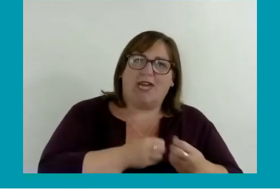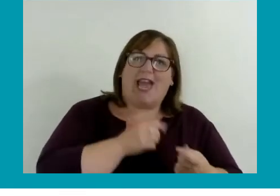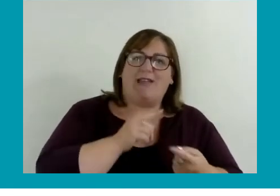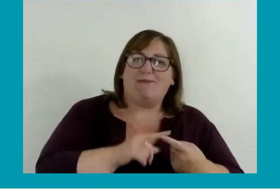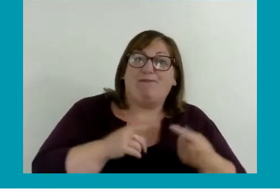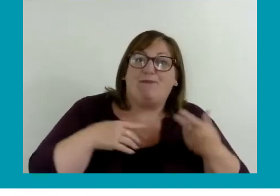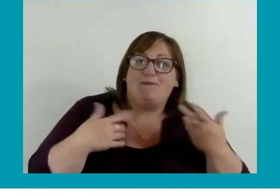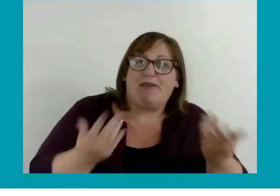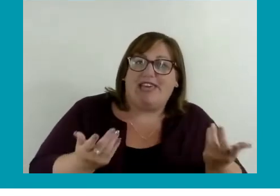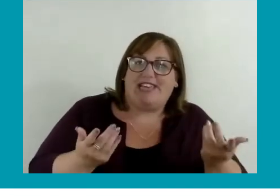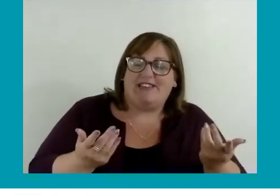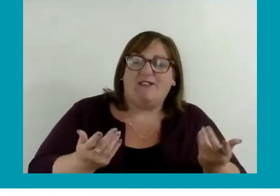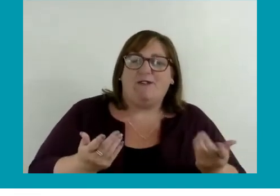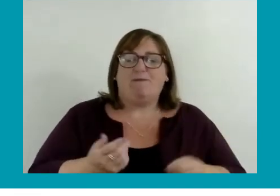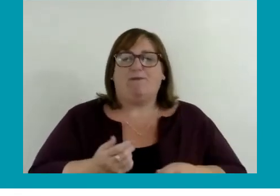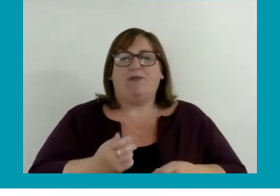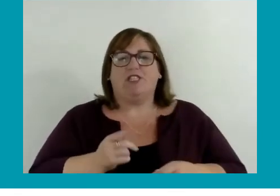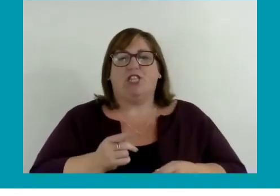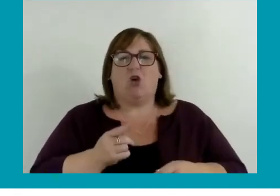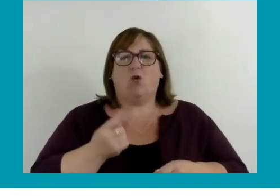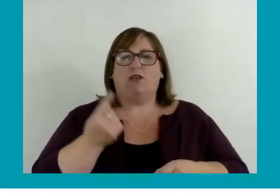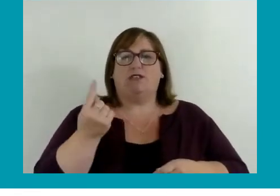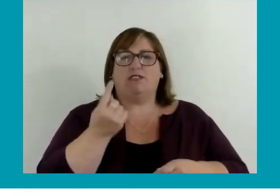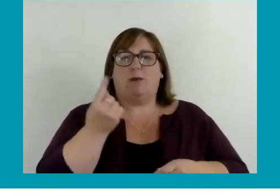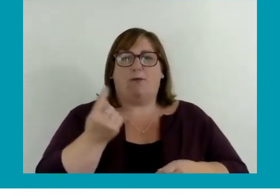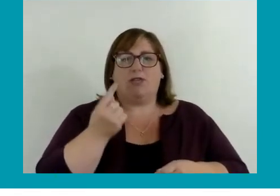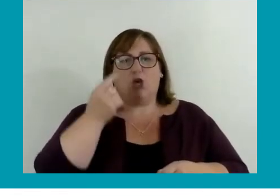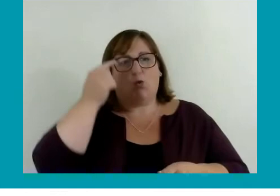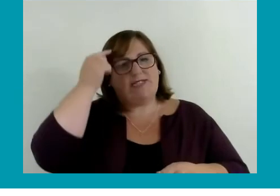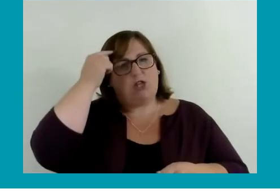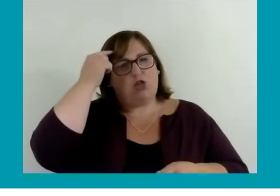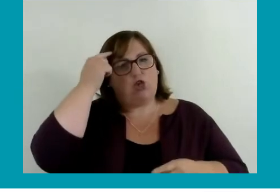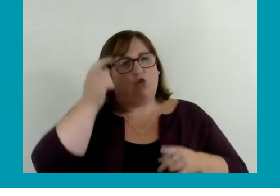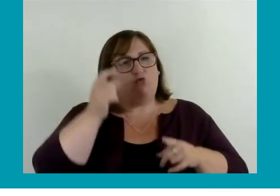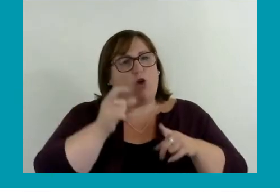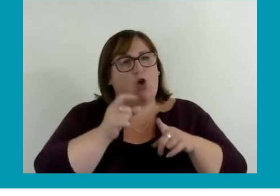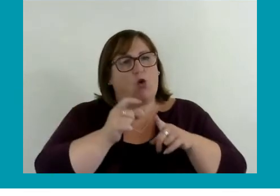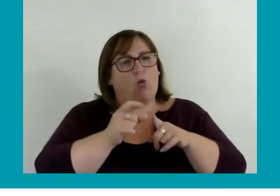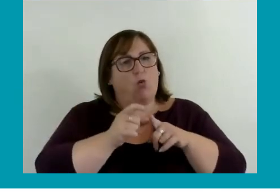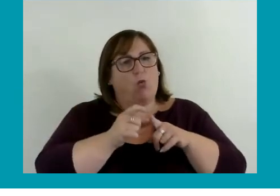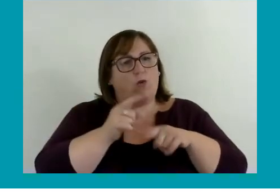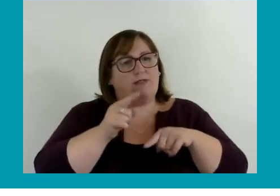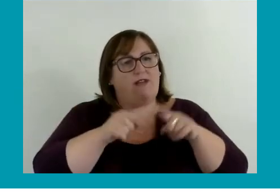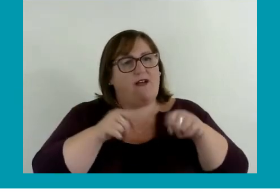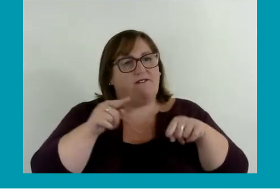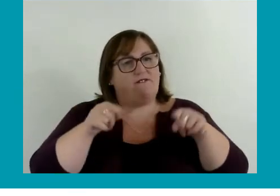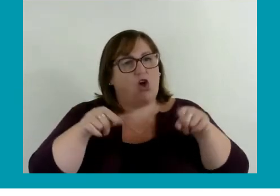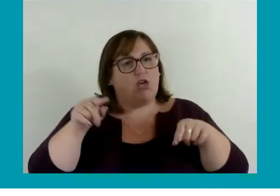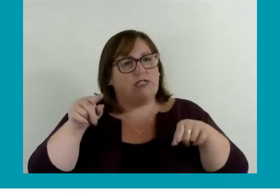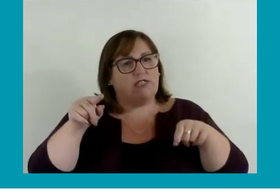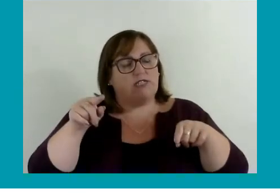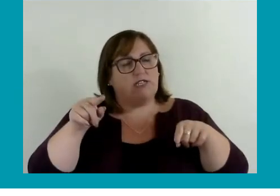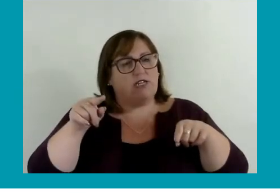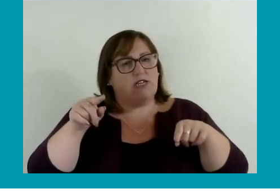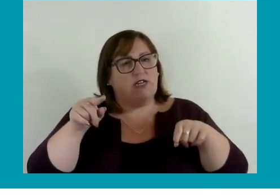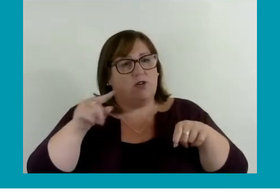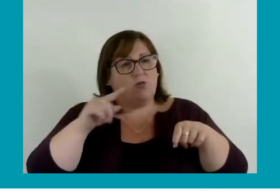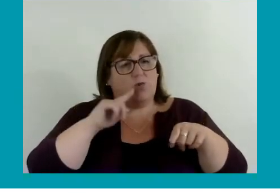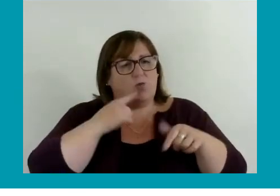someone who is neurodiverse we will of course do whatever we can to support them with regard